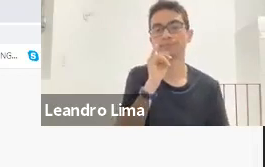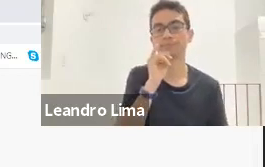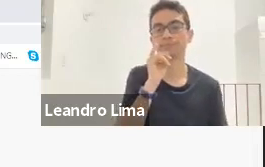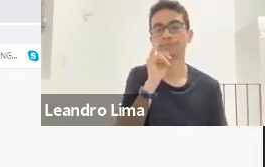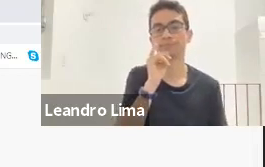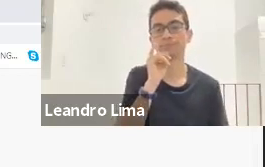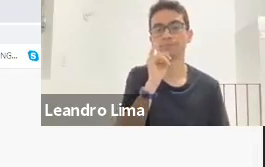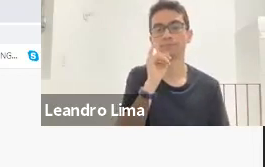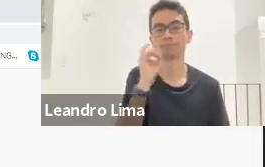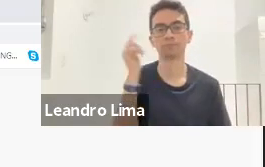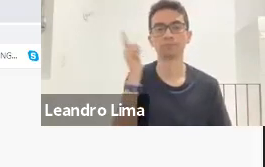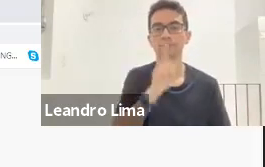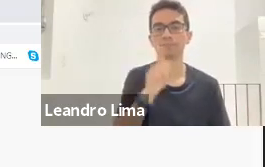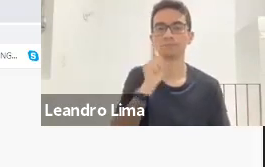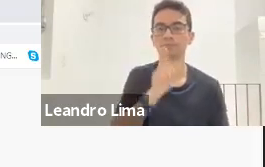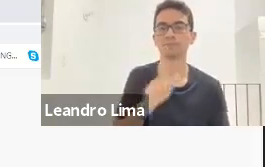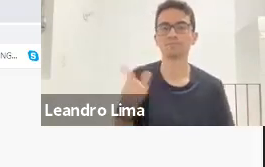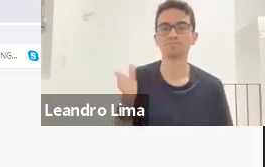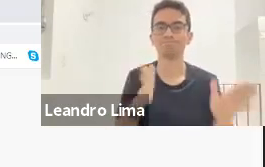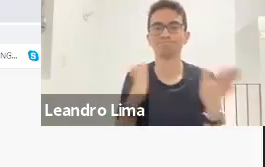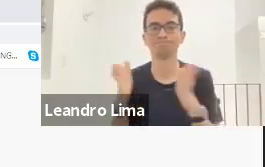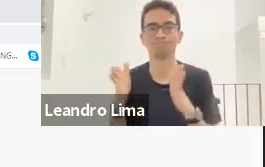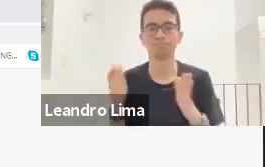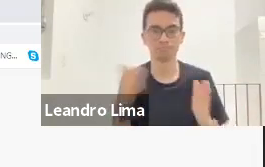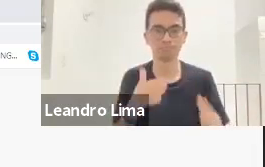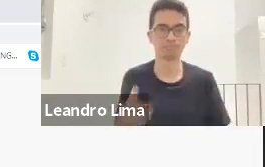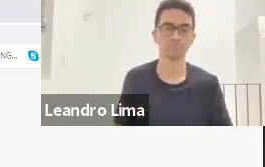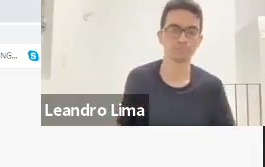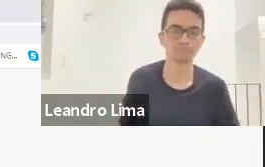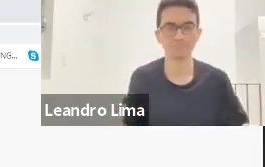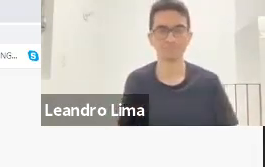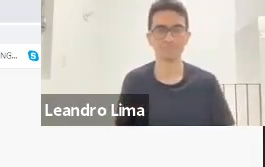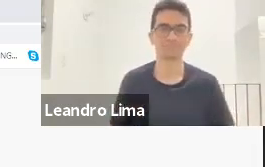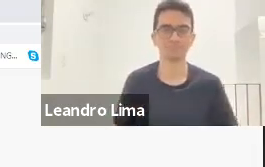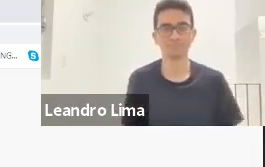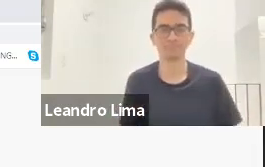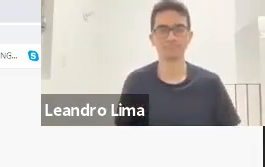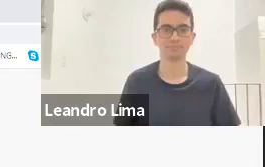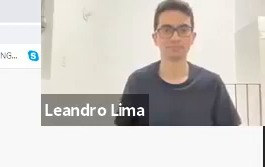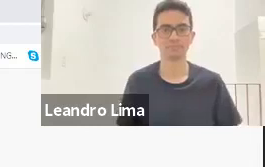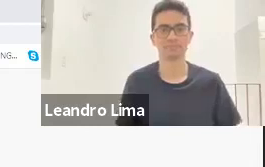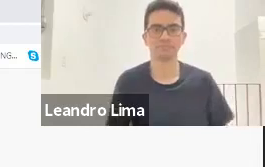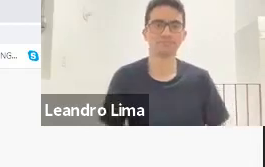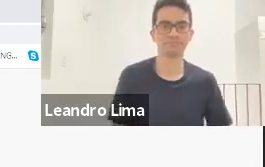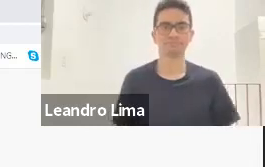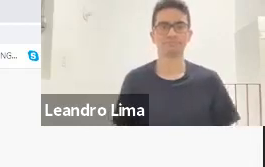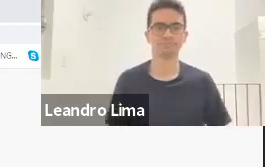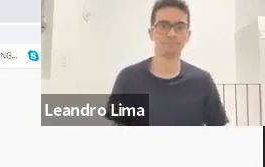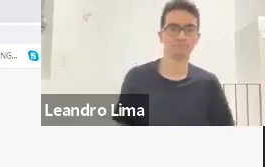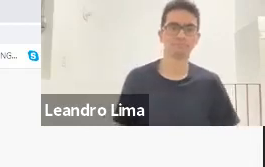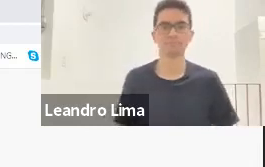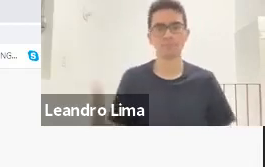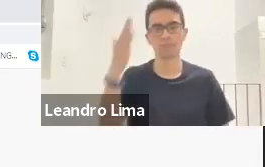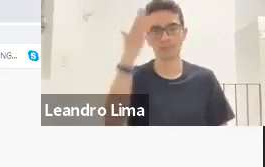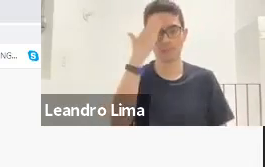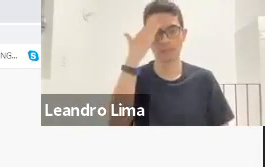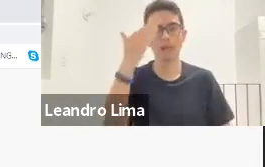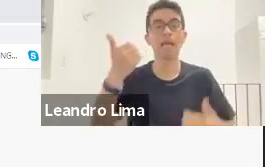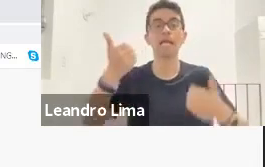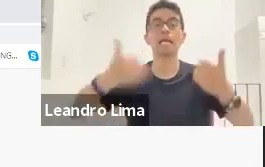What he calls post hoc. Russia Rationality and other words after Rationality and other words after you've already arrived at your decision then you figure out the reasons why.